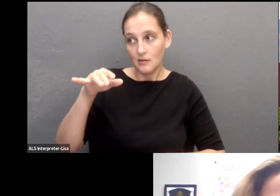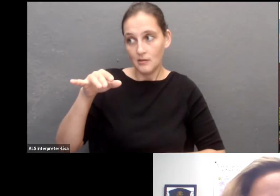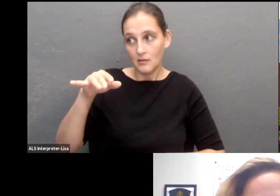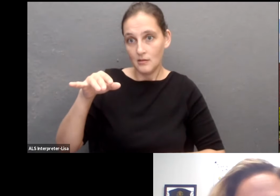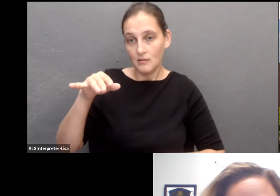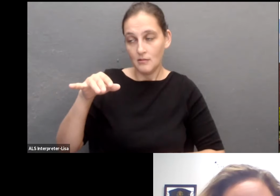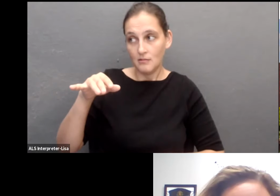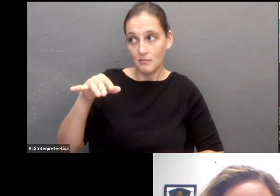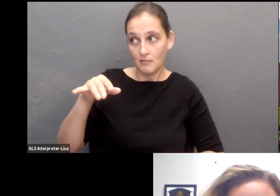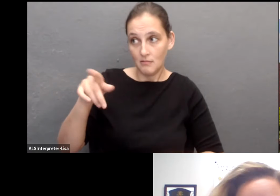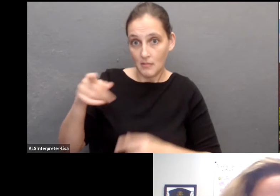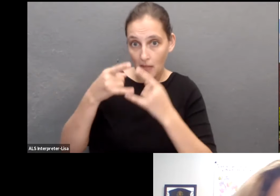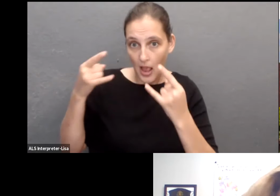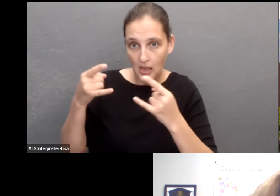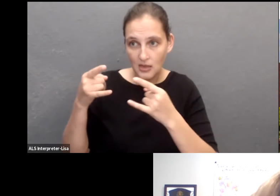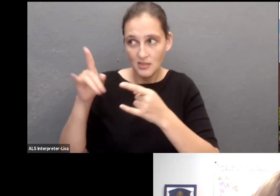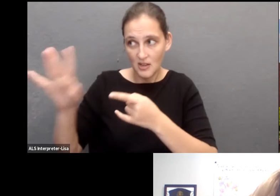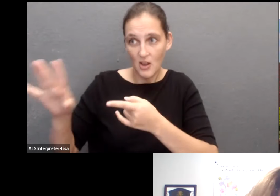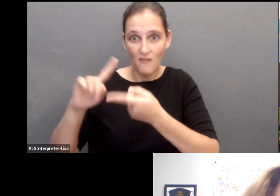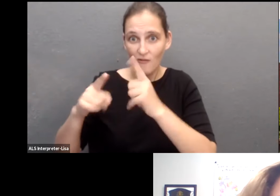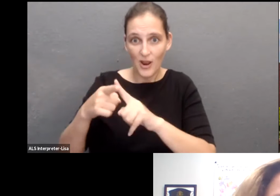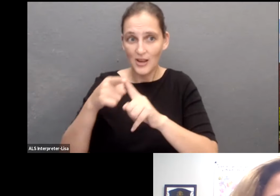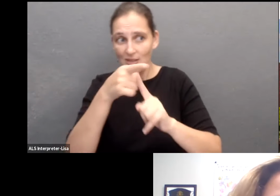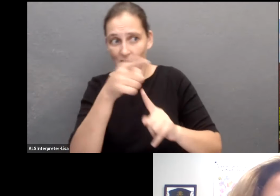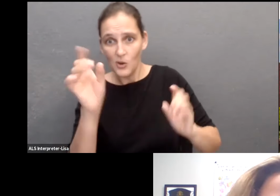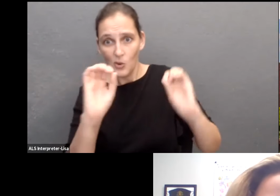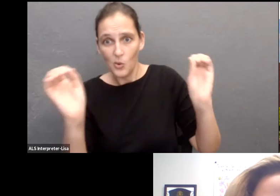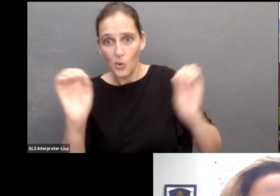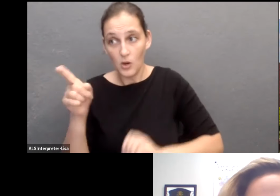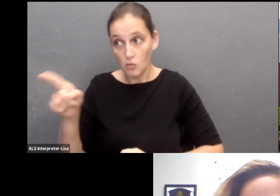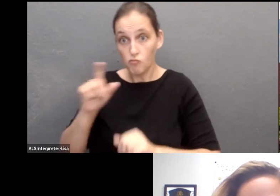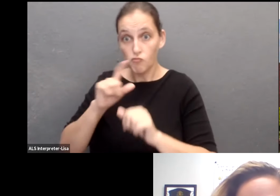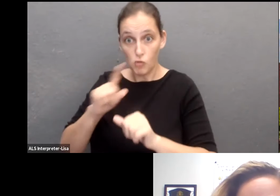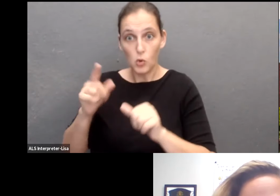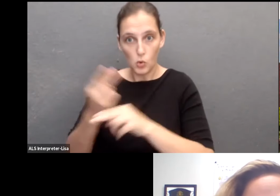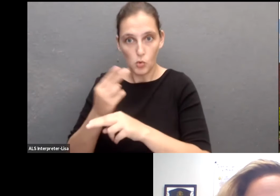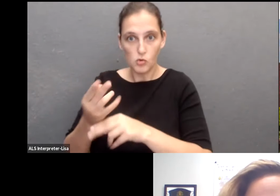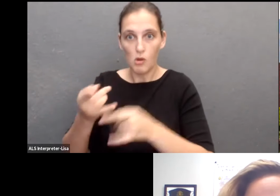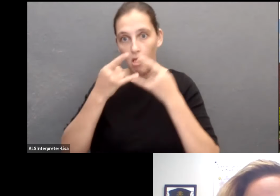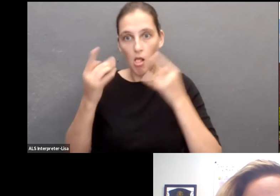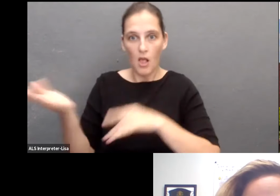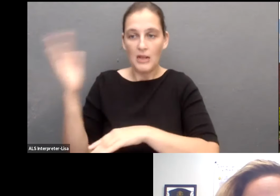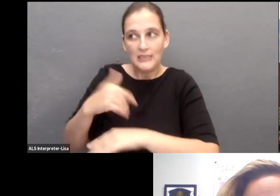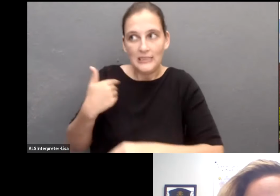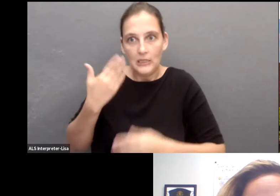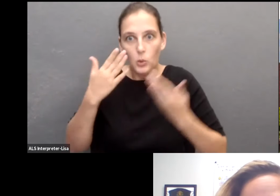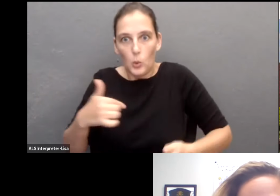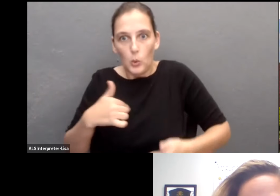I'm not sure if he's wearing it or she's wearing it. And I think it's just important to kind of talk to your children about you know why you're